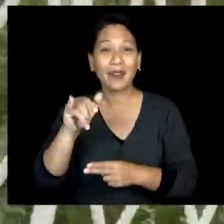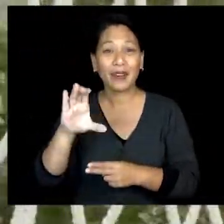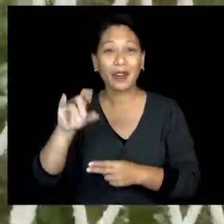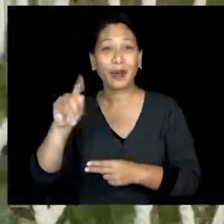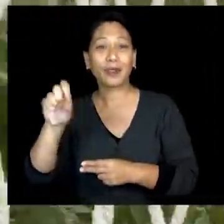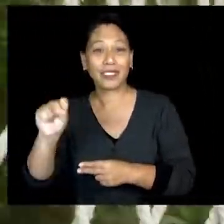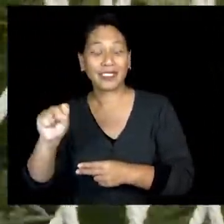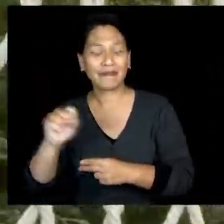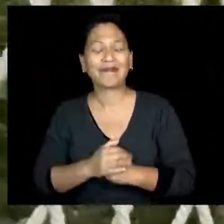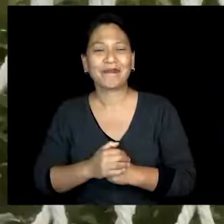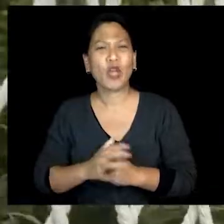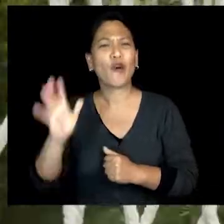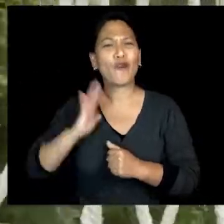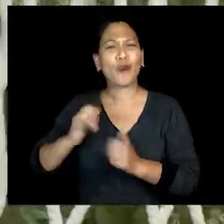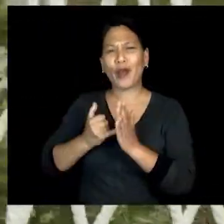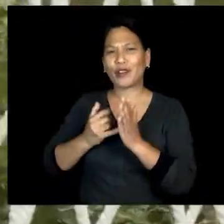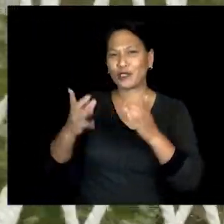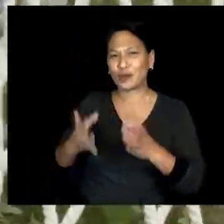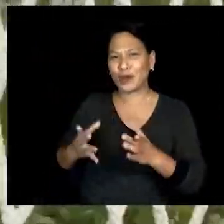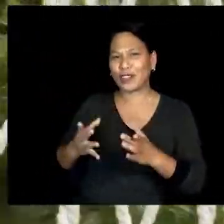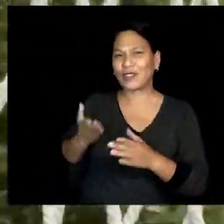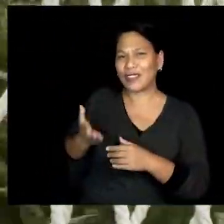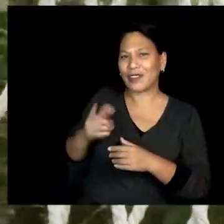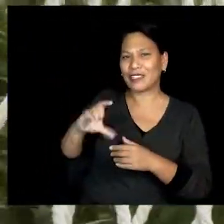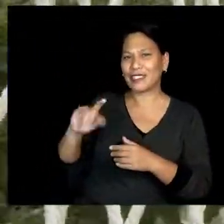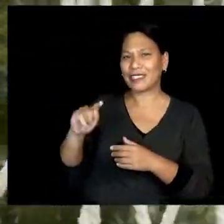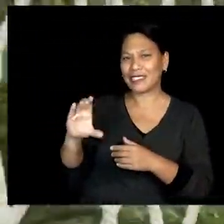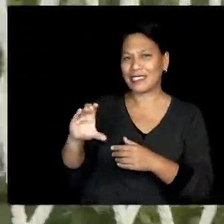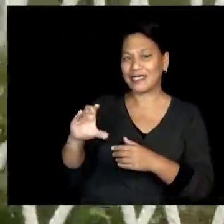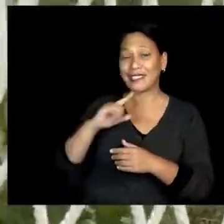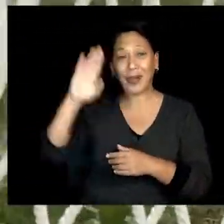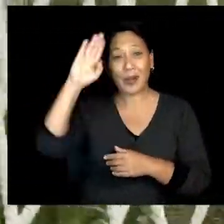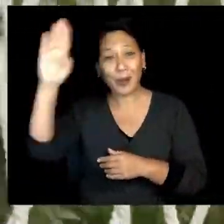Hey everybody, Eric Coates, former Artistic Director of GCTC saying hello.